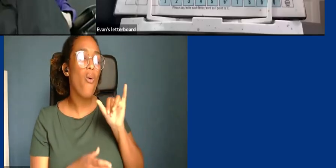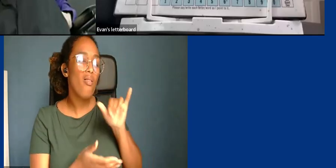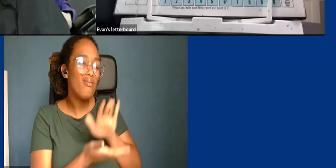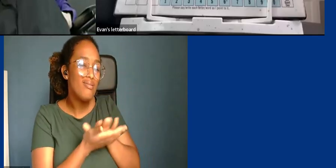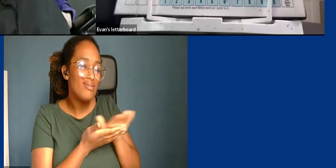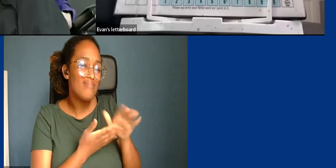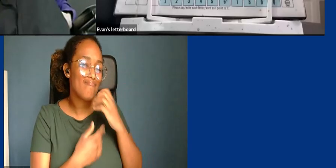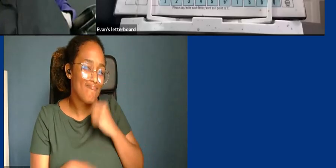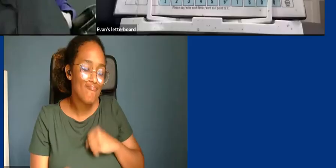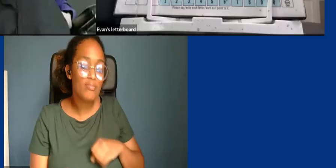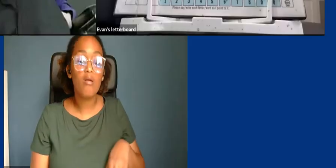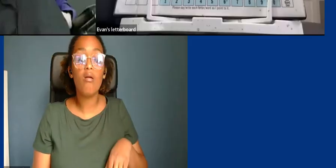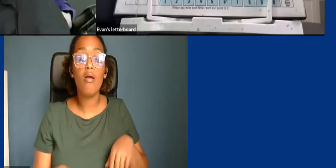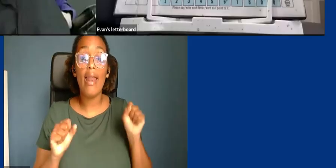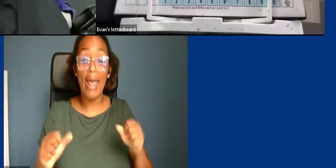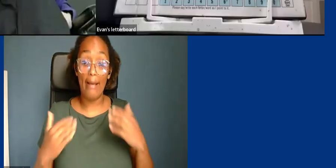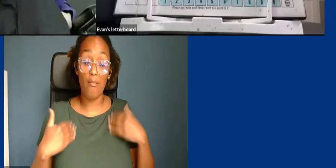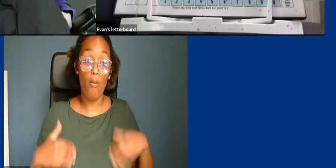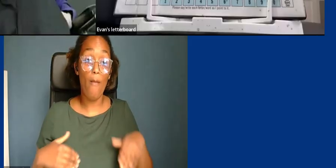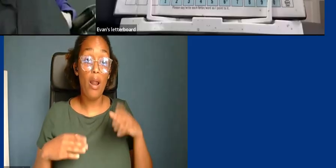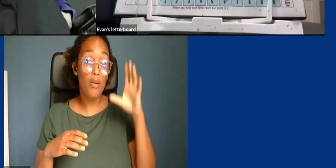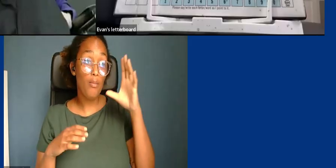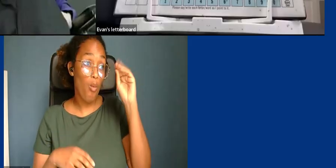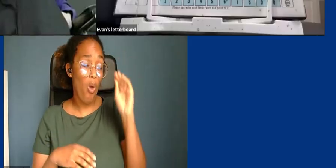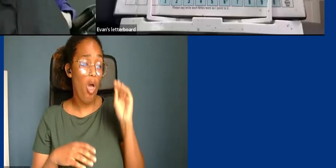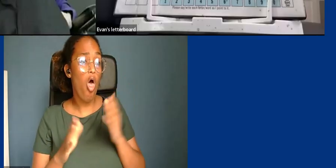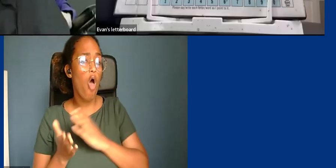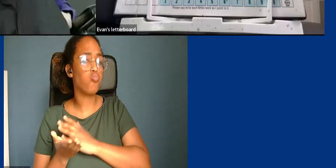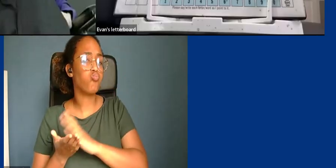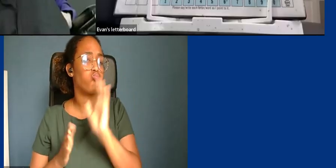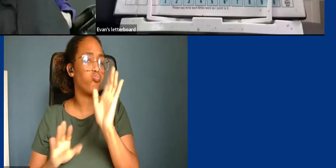refutes Abbott's adulthood and right to his sexuality.